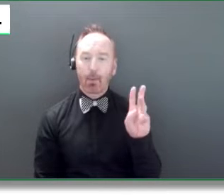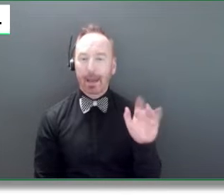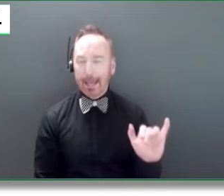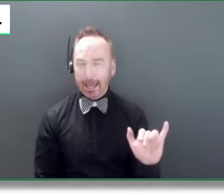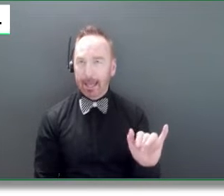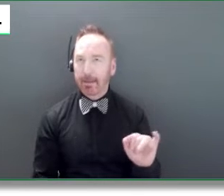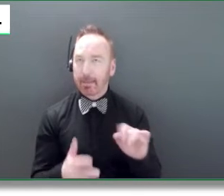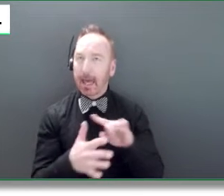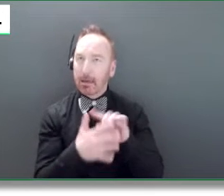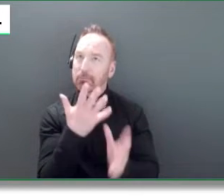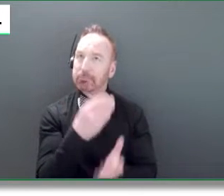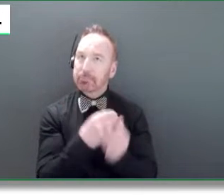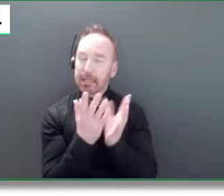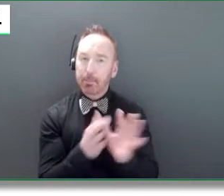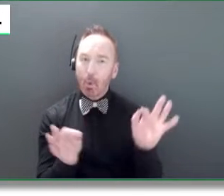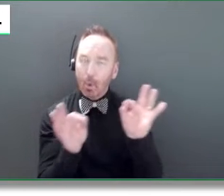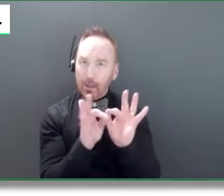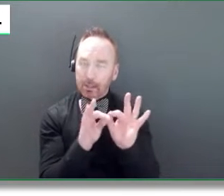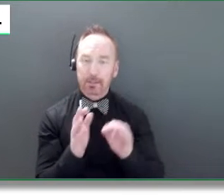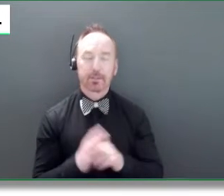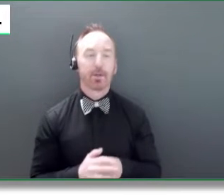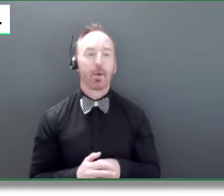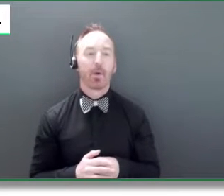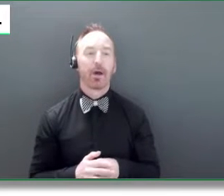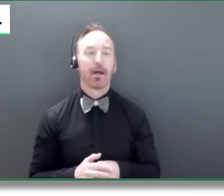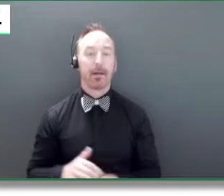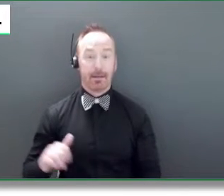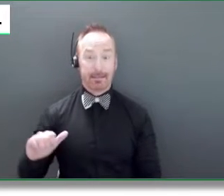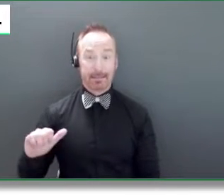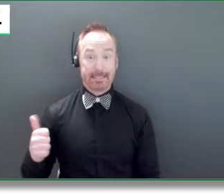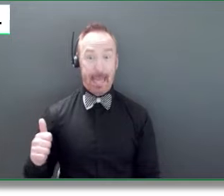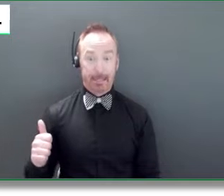So let's start here. Number ten: the message that I got was you know that